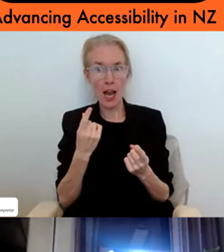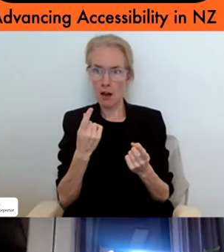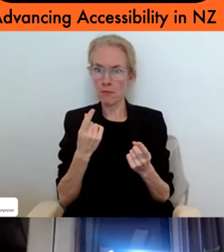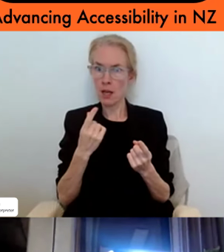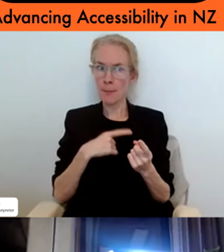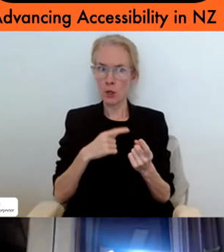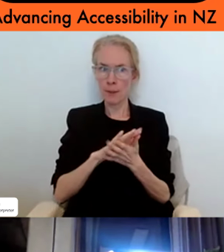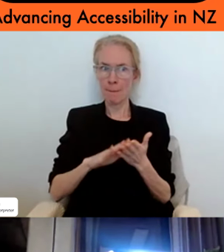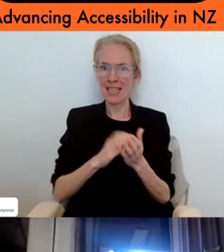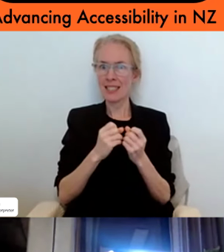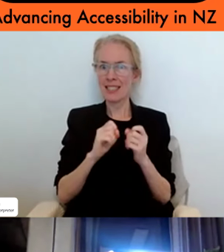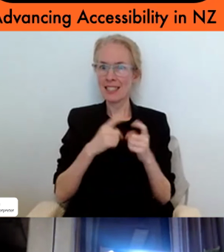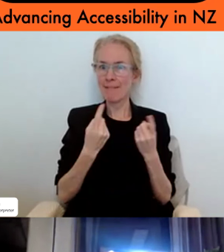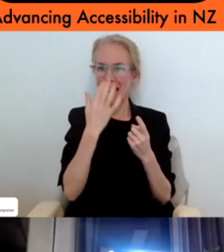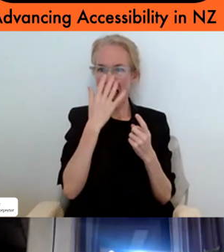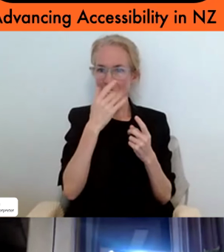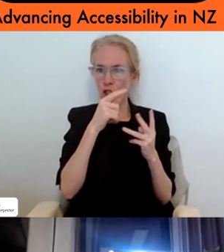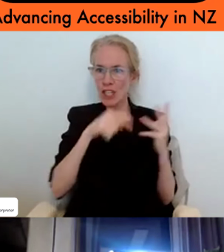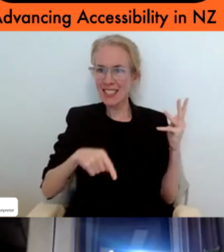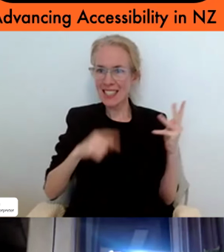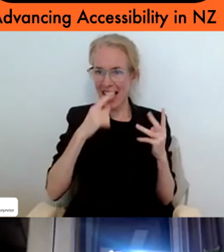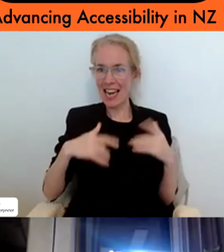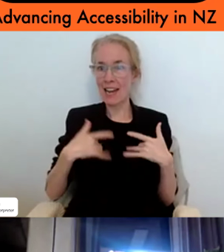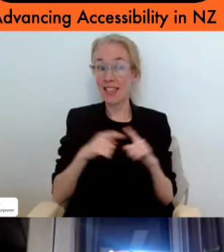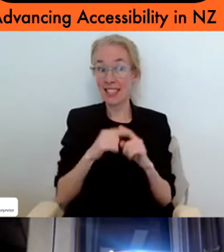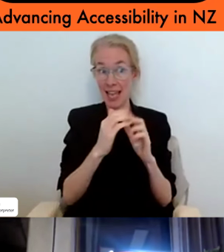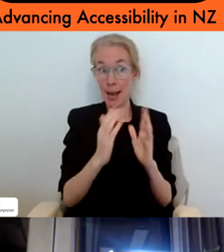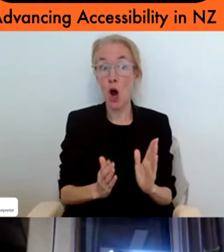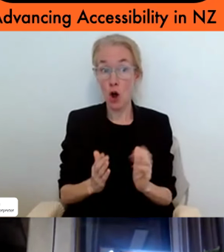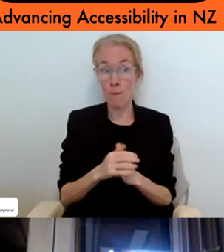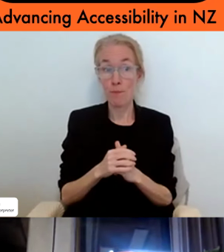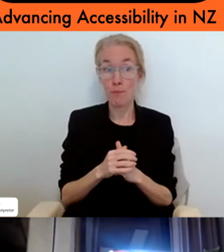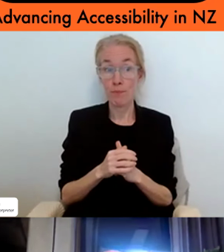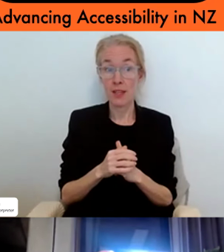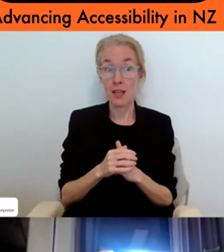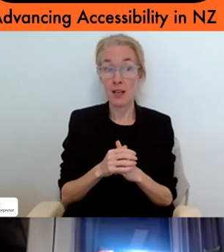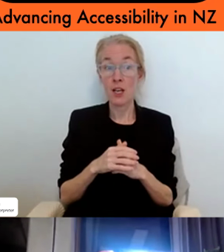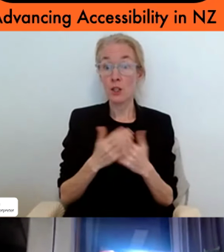homes. I guess that's where something could be done to say hey, maybe